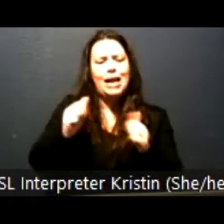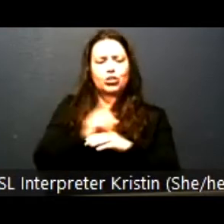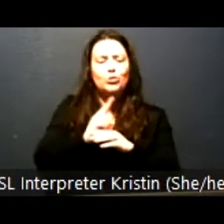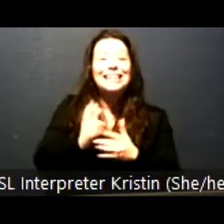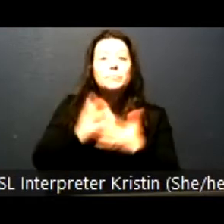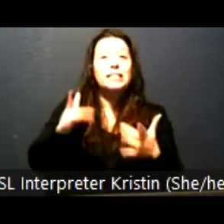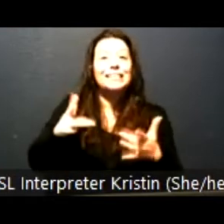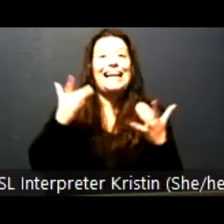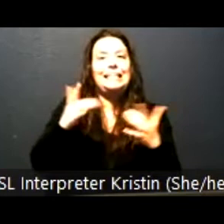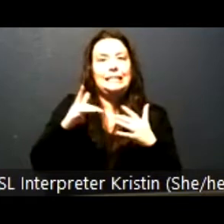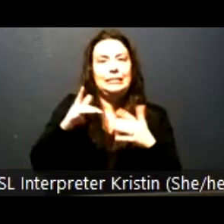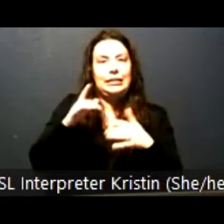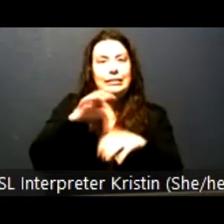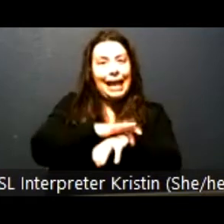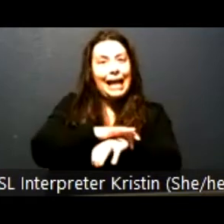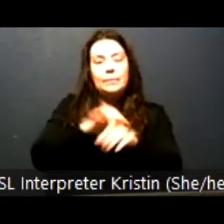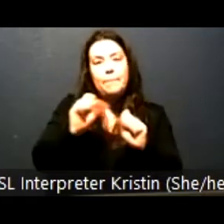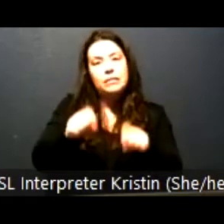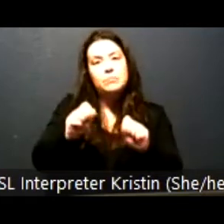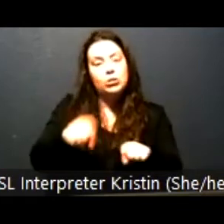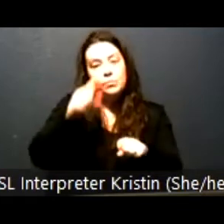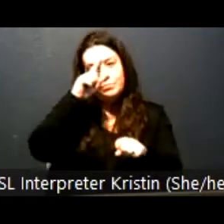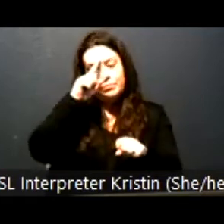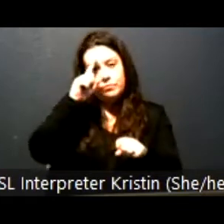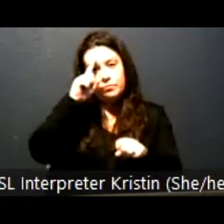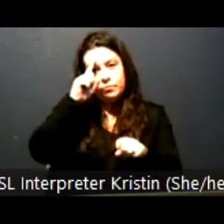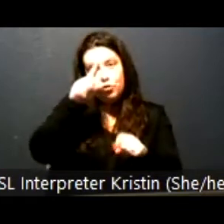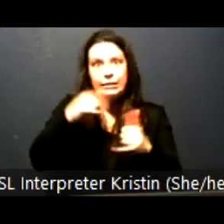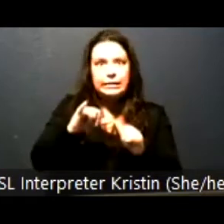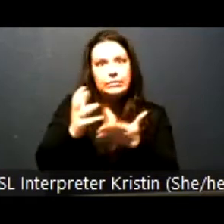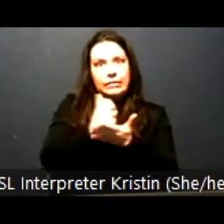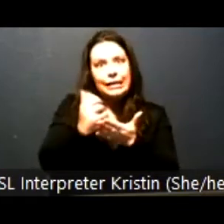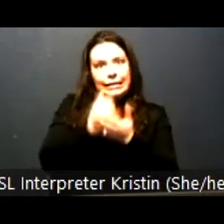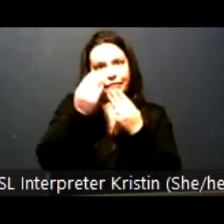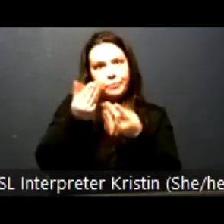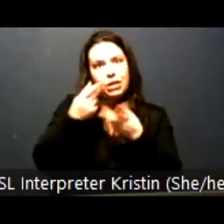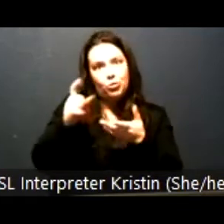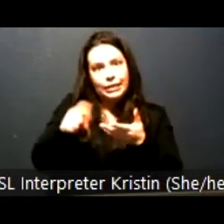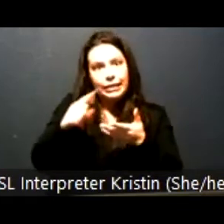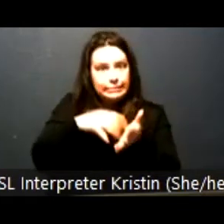can to still do a study, um, that... that we're interested in. But all of those features for